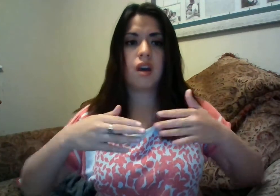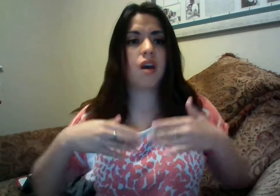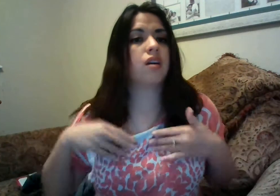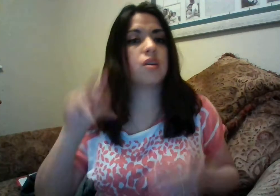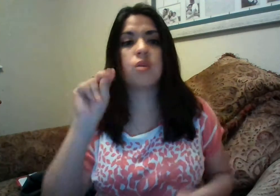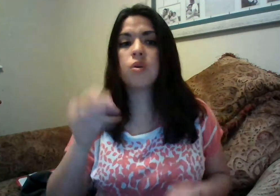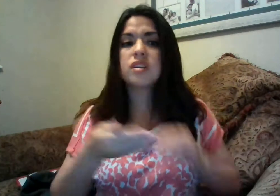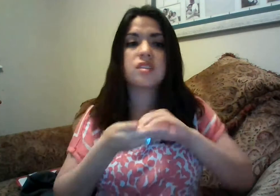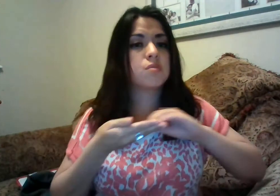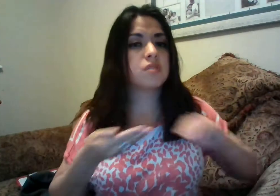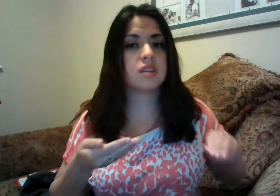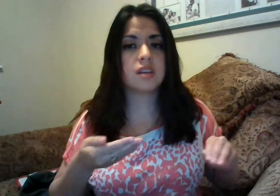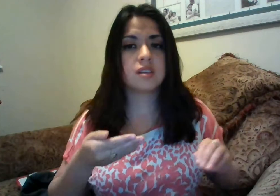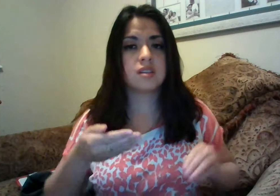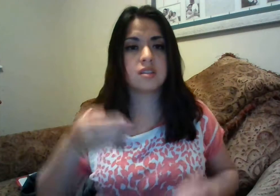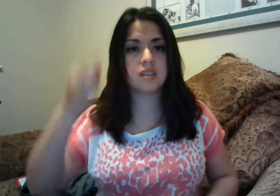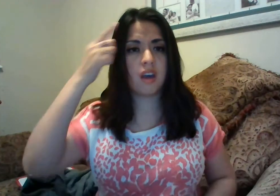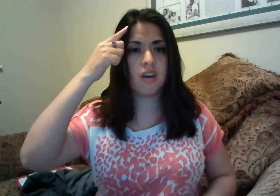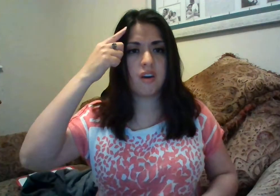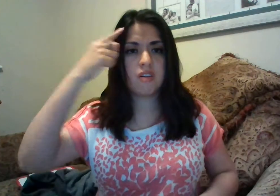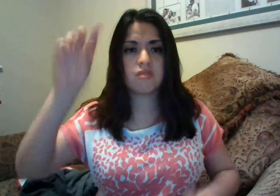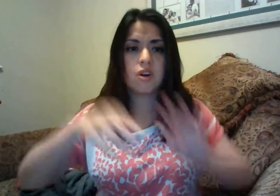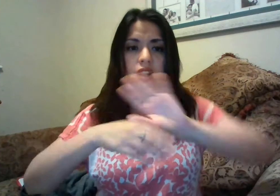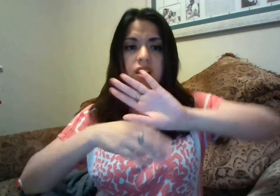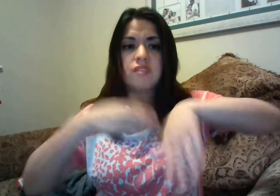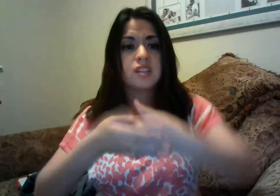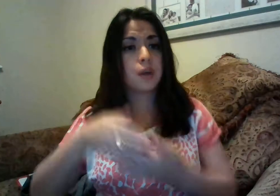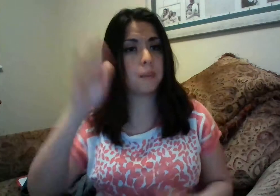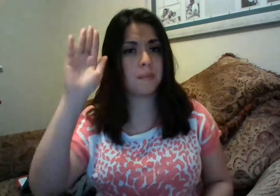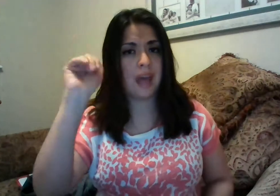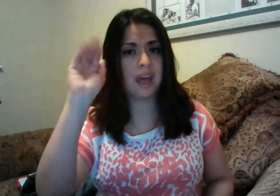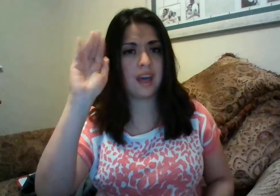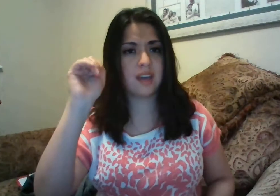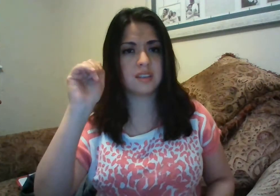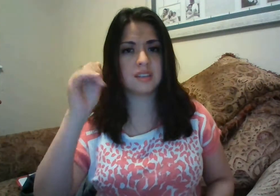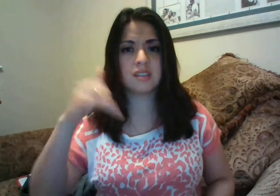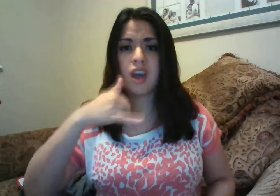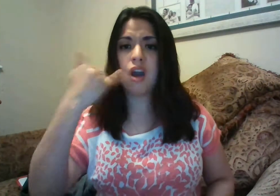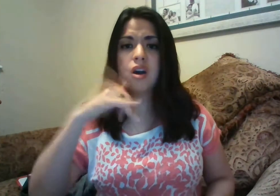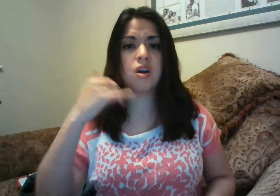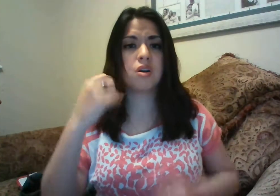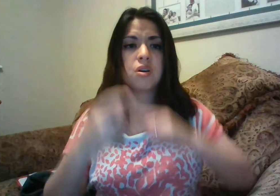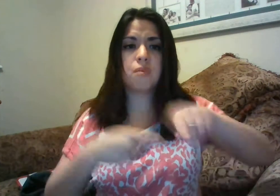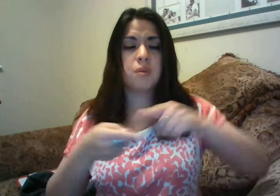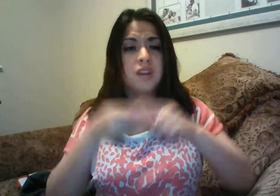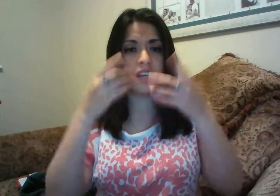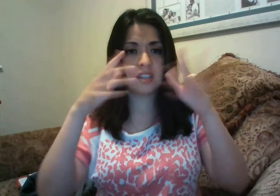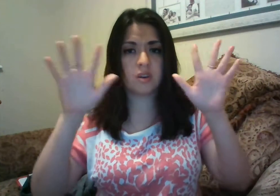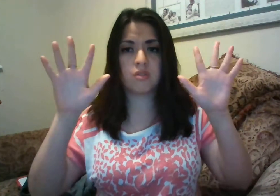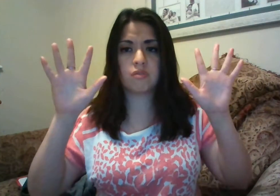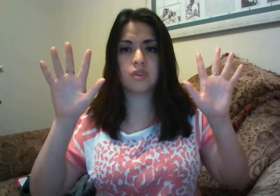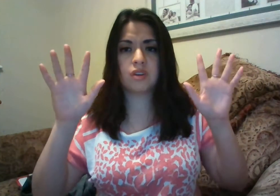I got no excuses For all of these goodbyes Call me when it's over